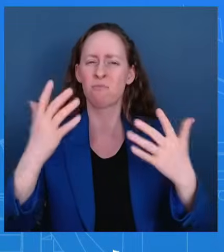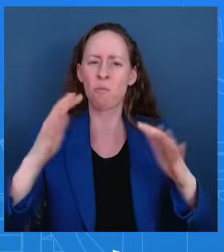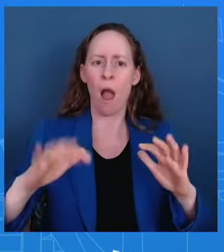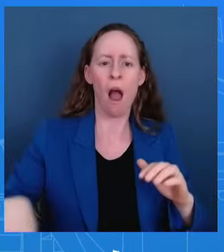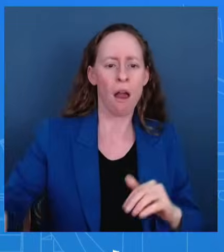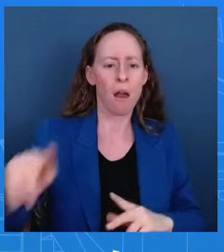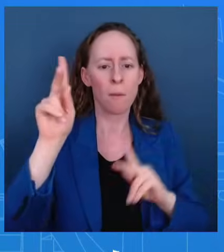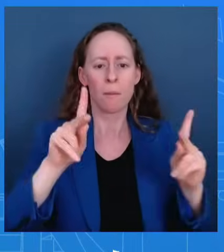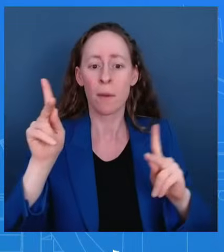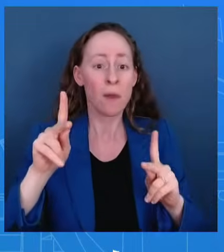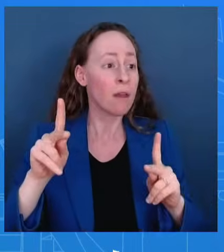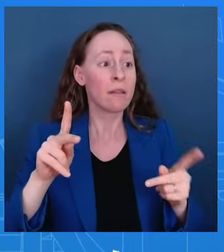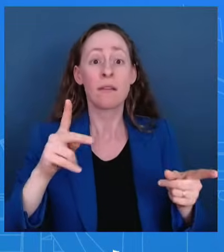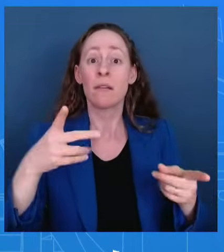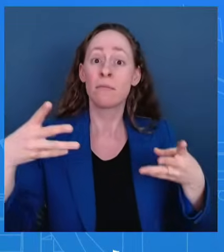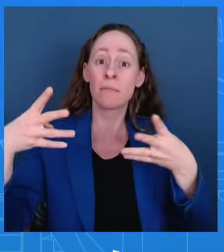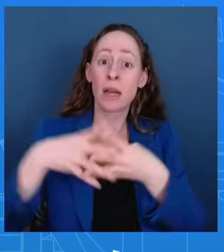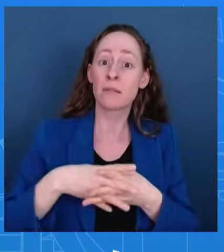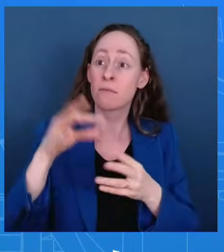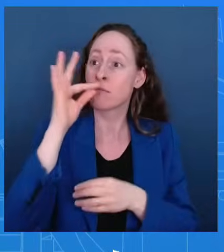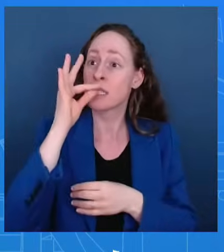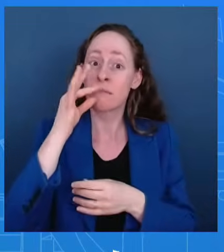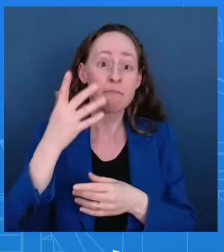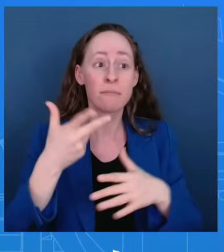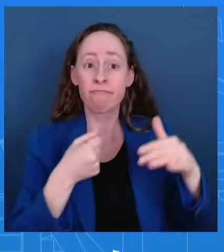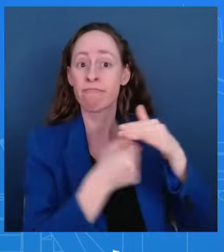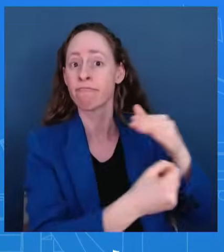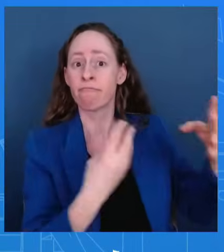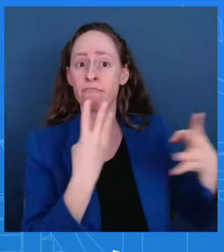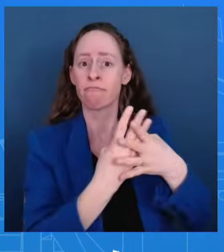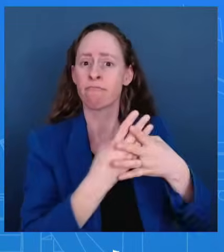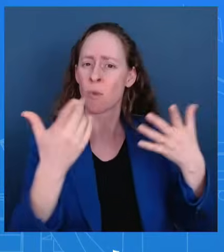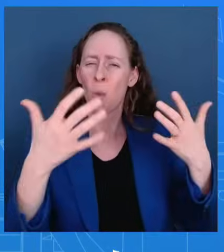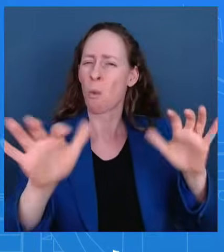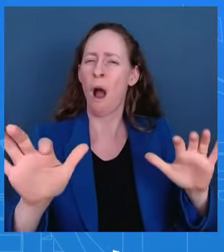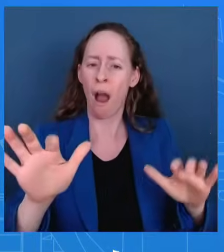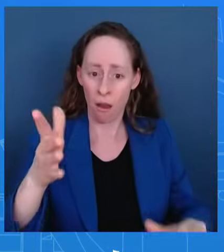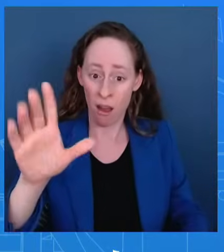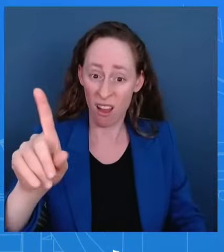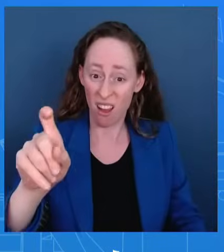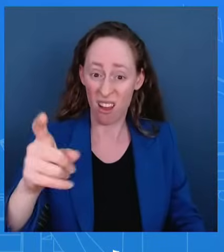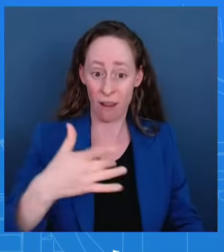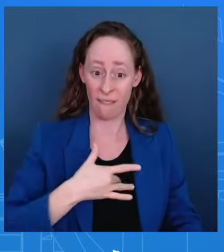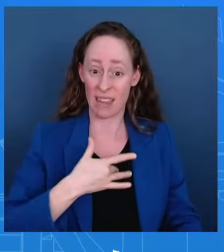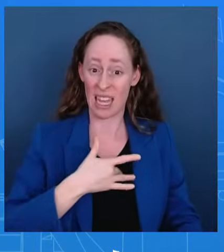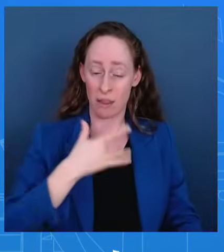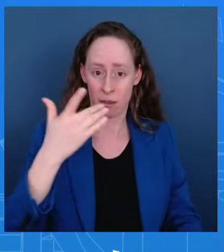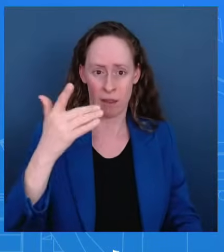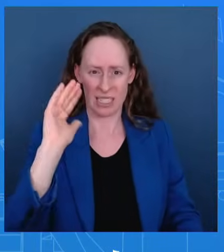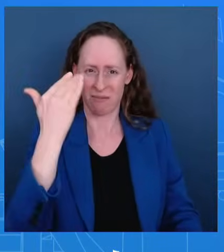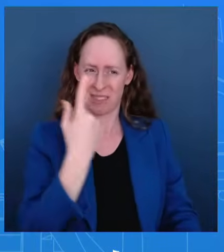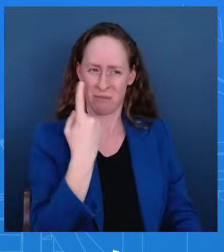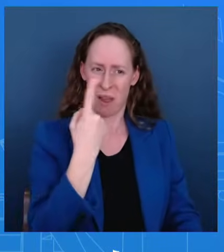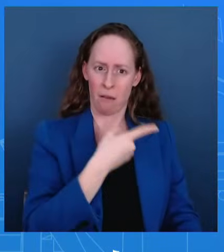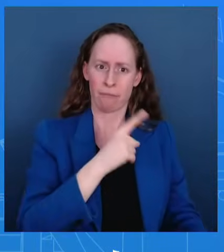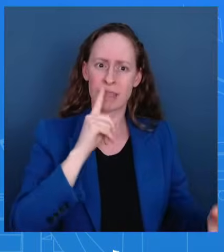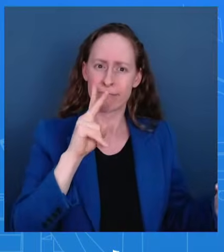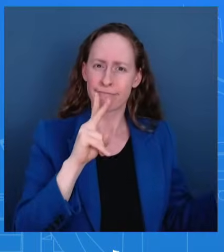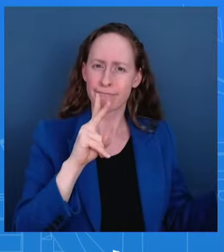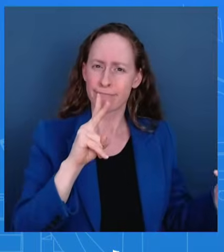Do you think that somebody who was involved in what appears to be a misunderstanding at a traffic stop should be facing 10 years in prison? Ms. Jean-Pierre: There -- we've seen the reports.